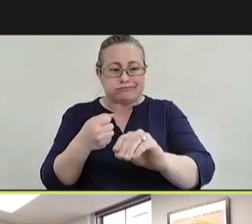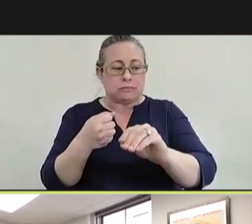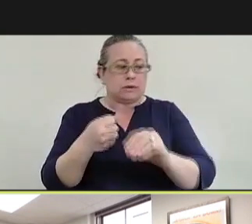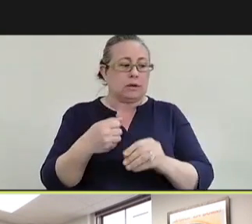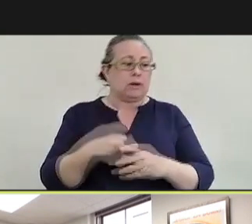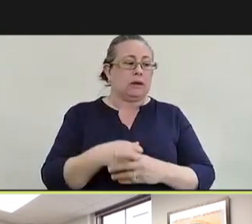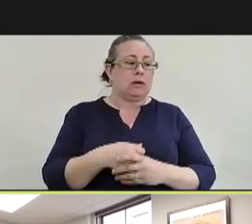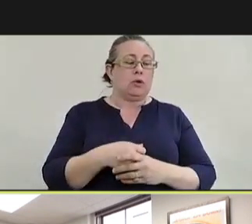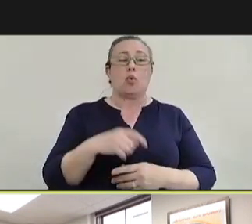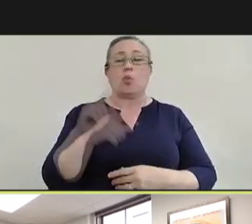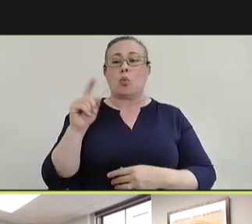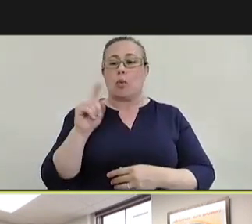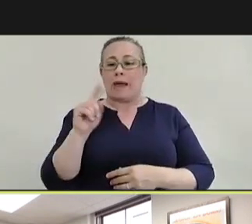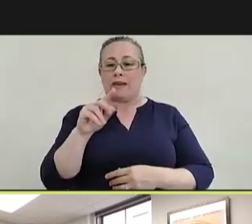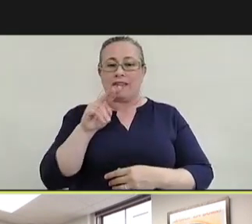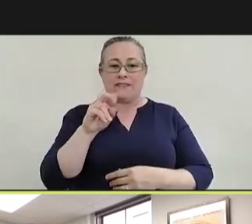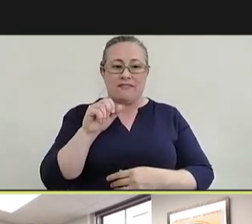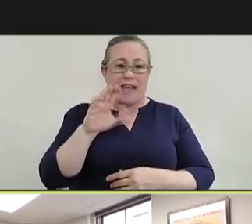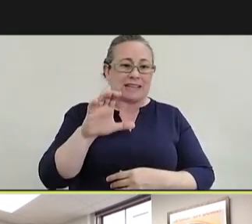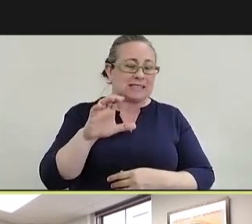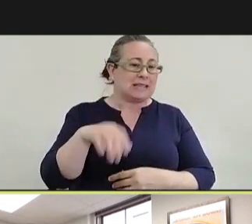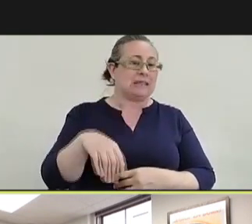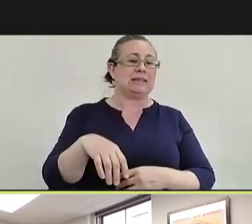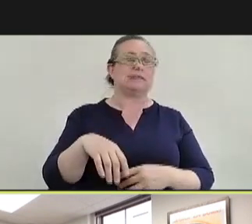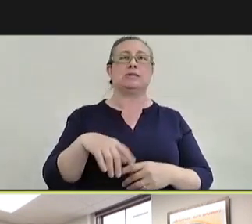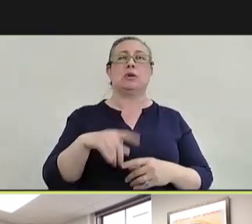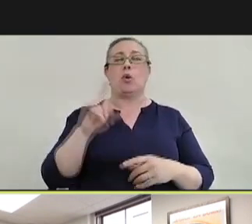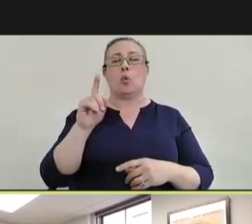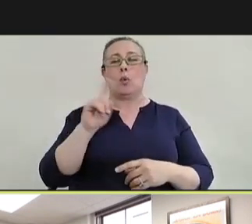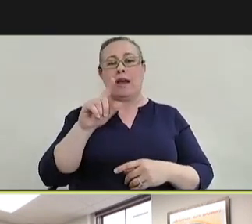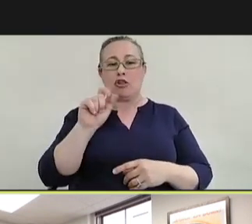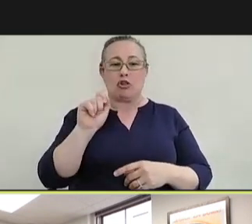where the vaccines are when they expire, where the logs are those type of things,